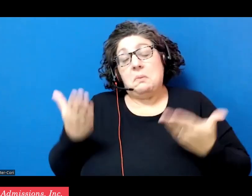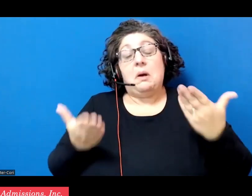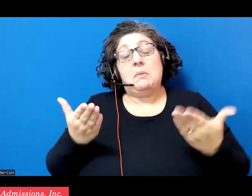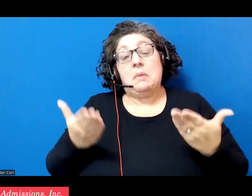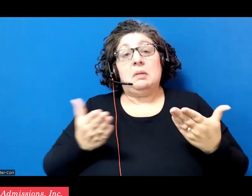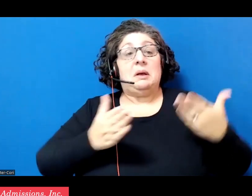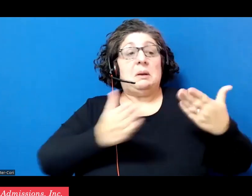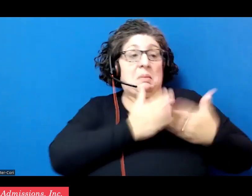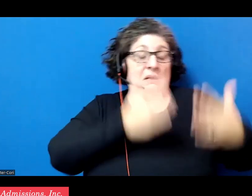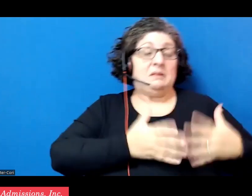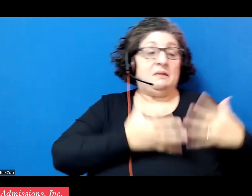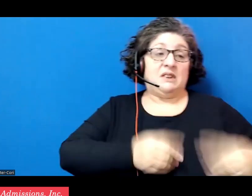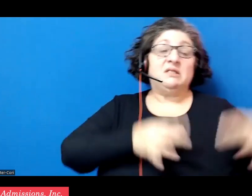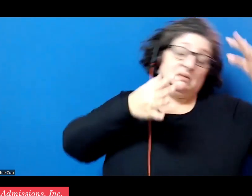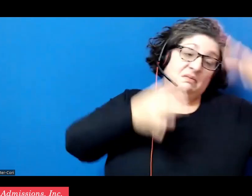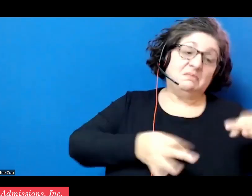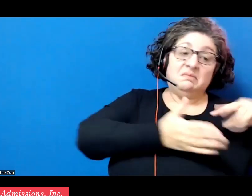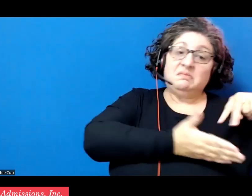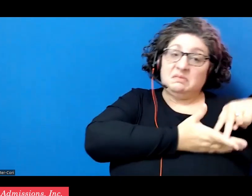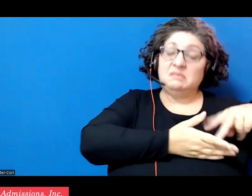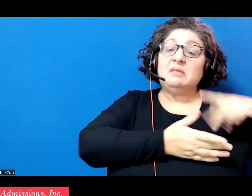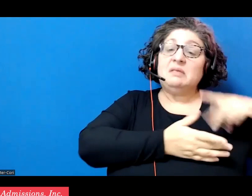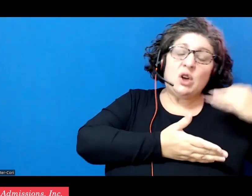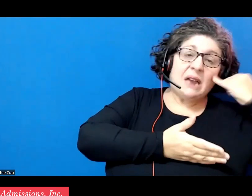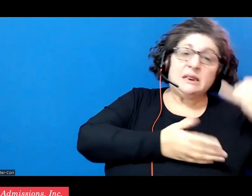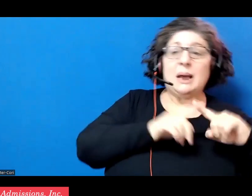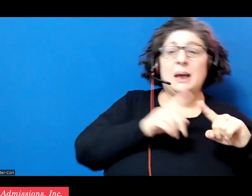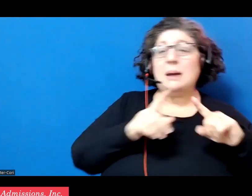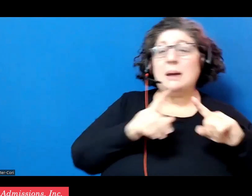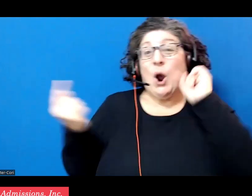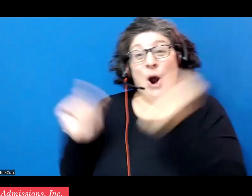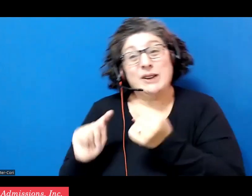have standing. But it's not really the source of any injury here.